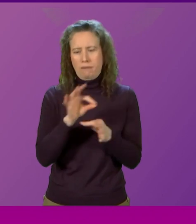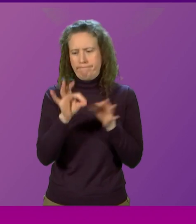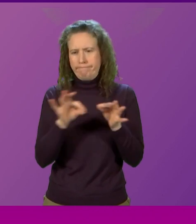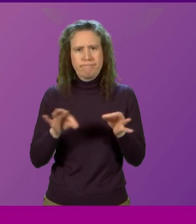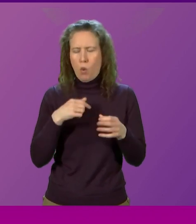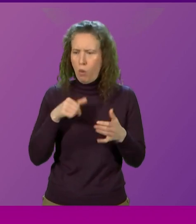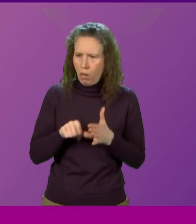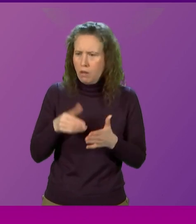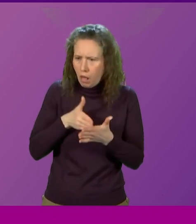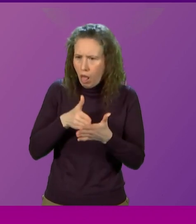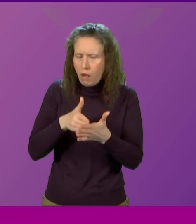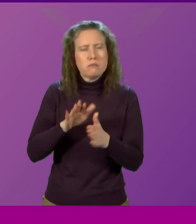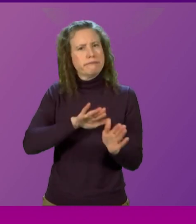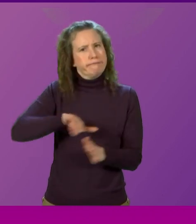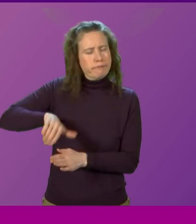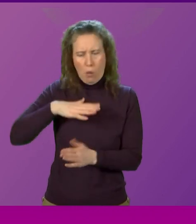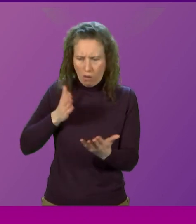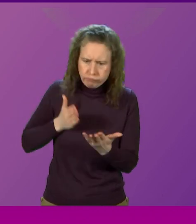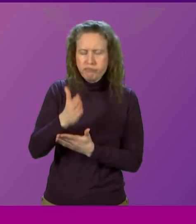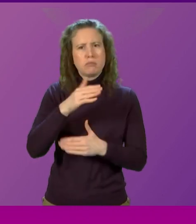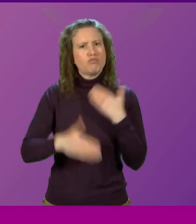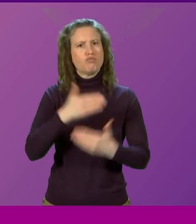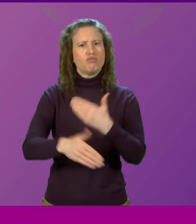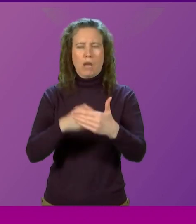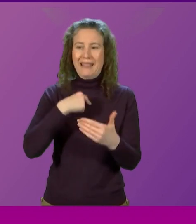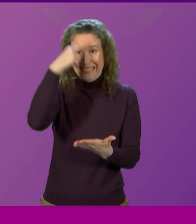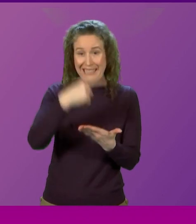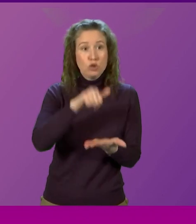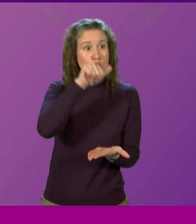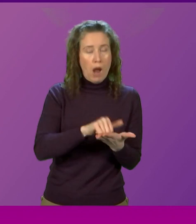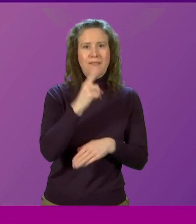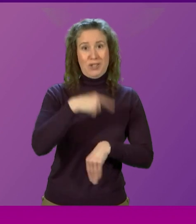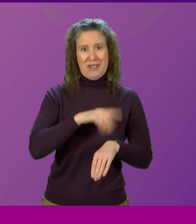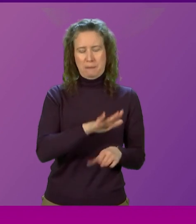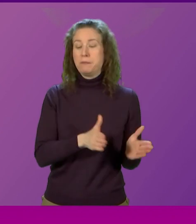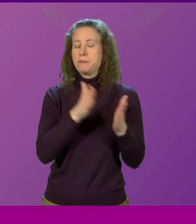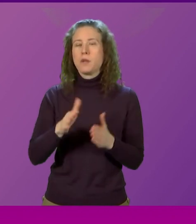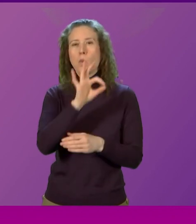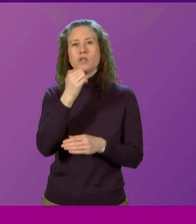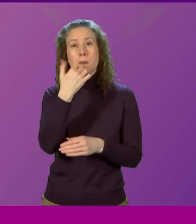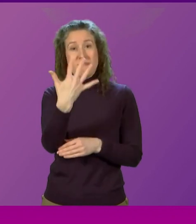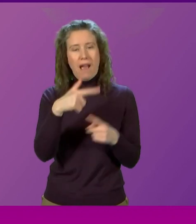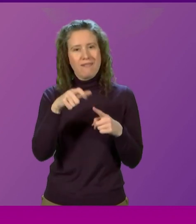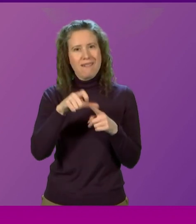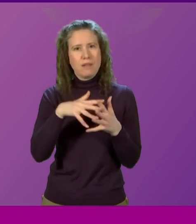thirdly, decisions are being taken correctly in the first instance.